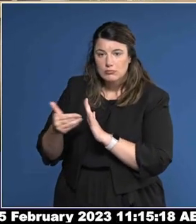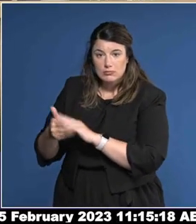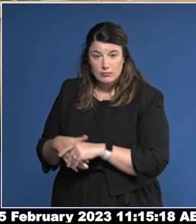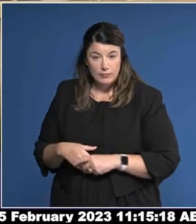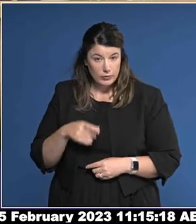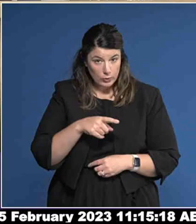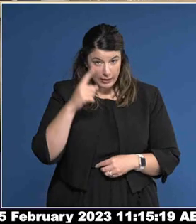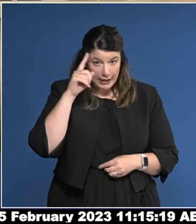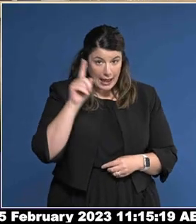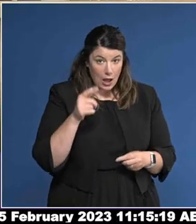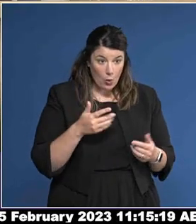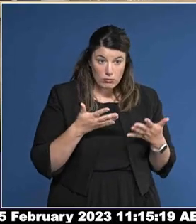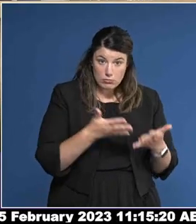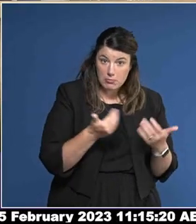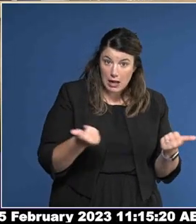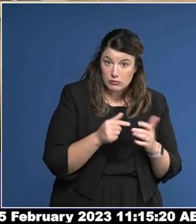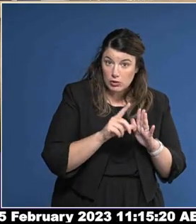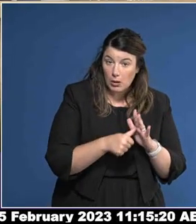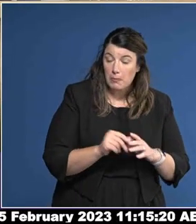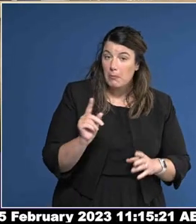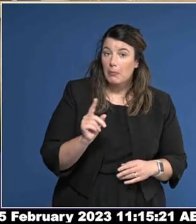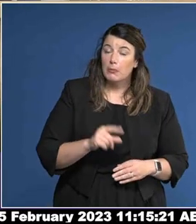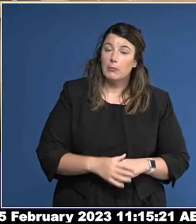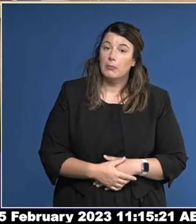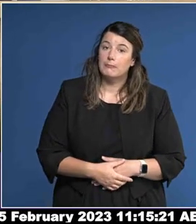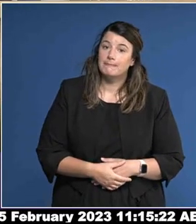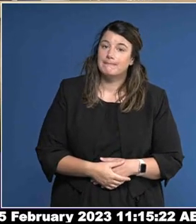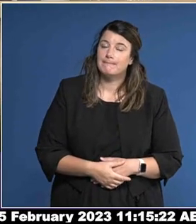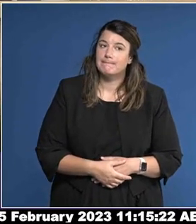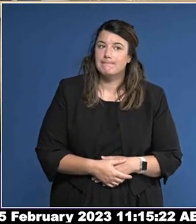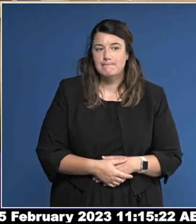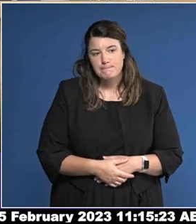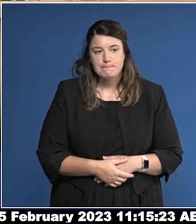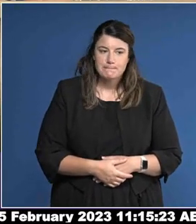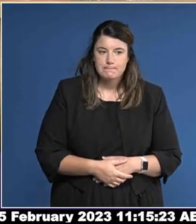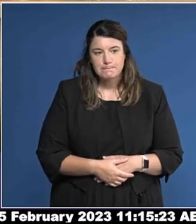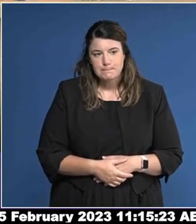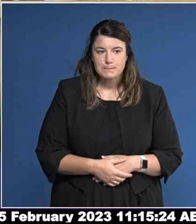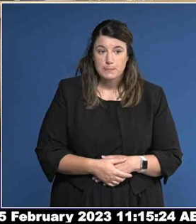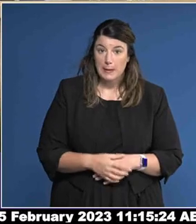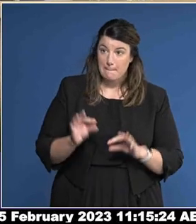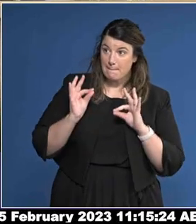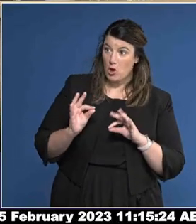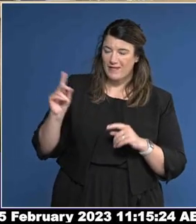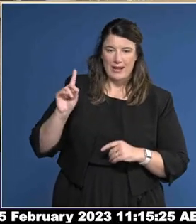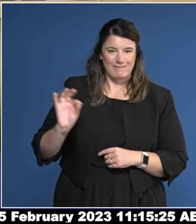I think it's - I think there is still work to do. There's still work to do.